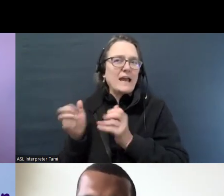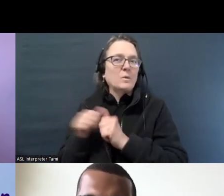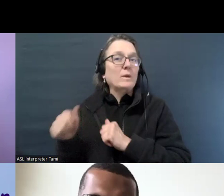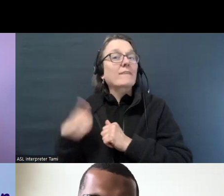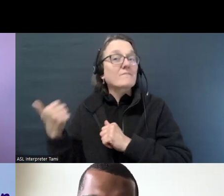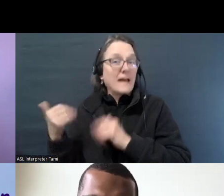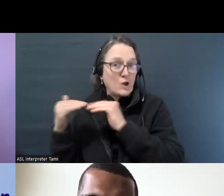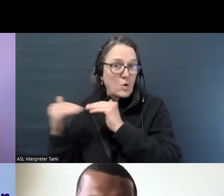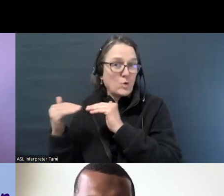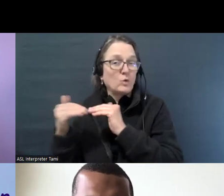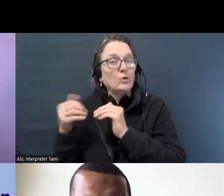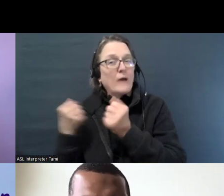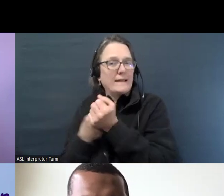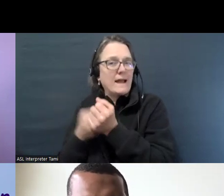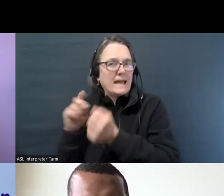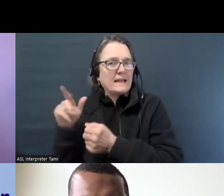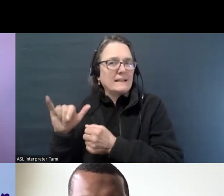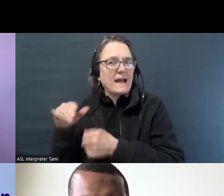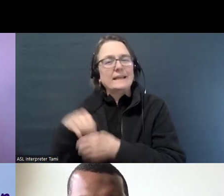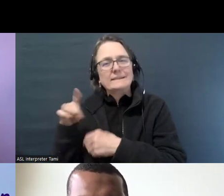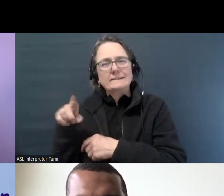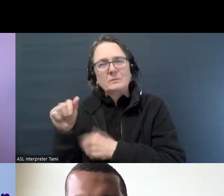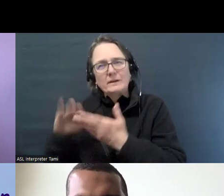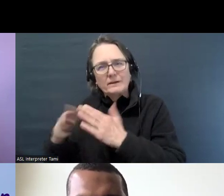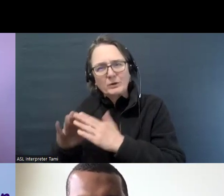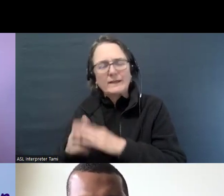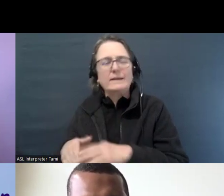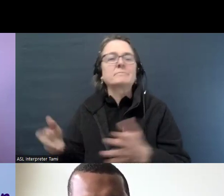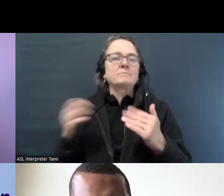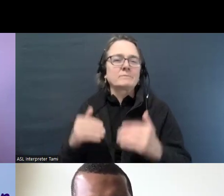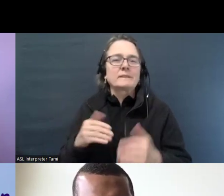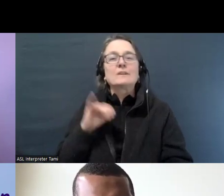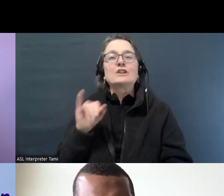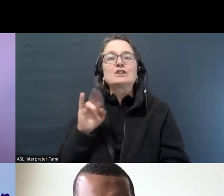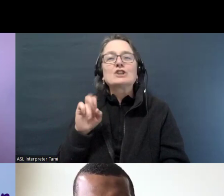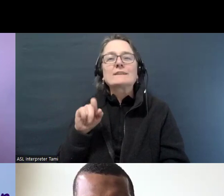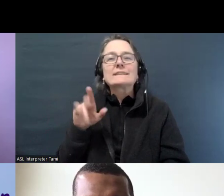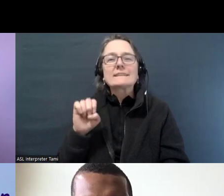I am Justice Chukwu. You can call me the Blind Justice Chukwu.